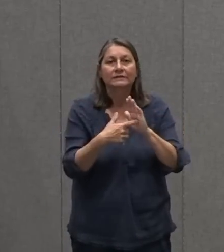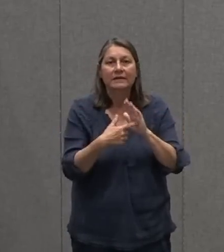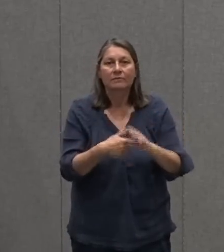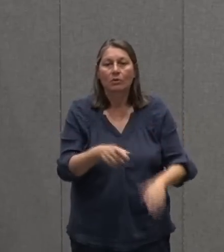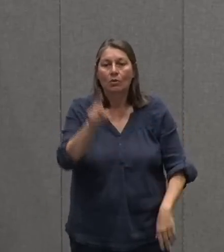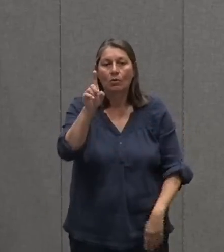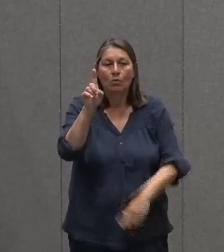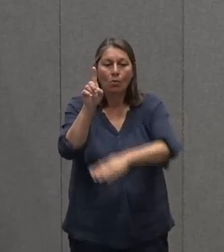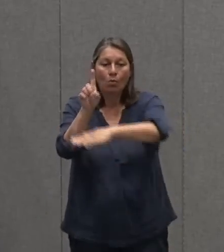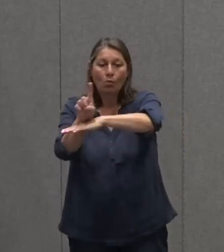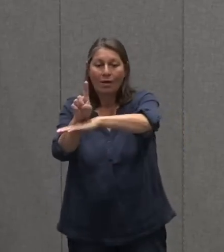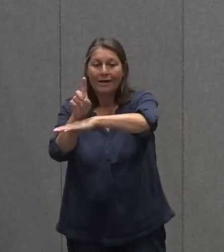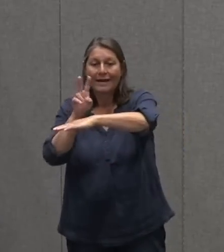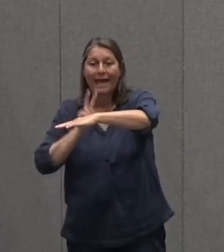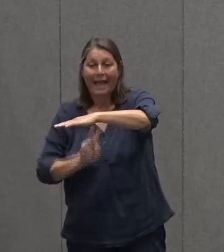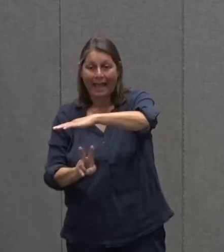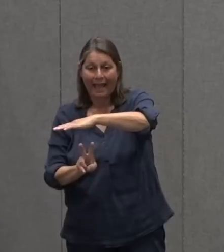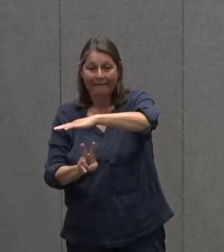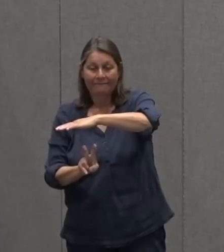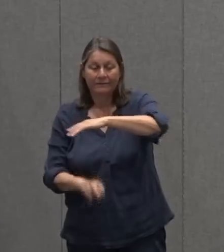and I'm gonna move this just a tad over.